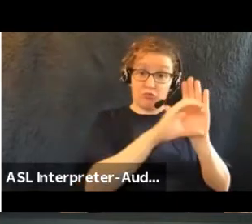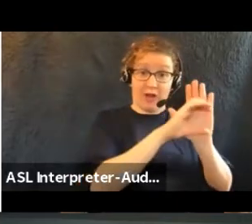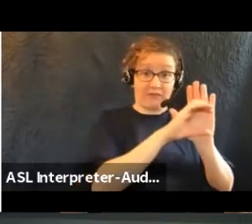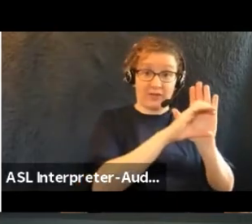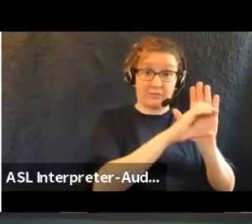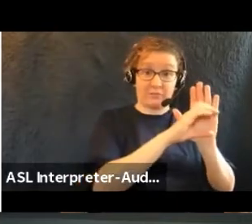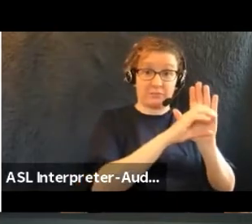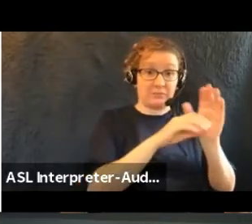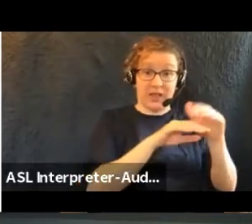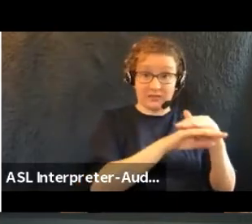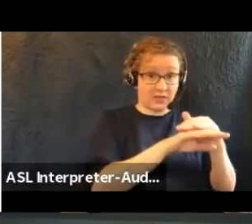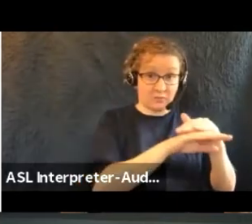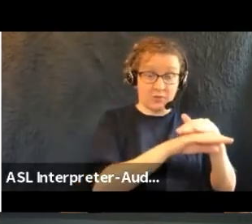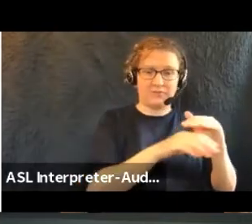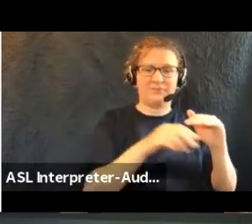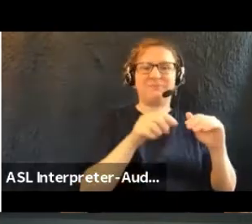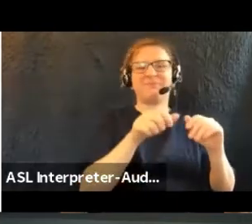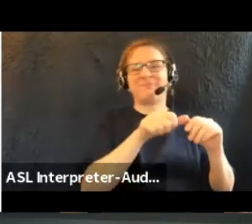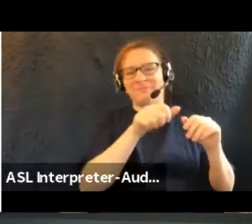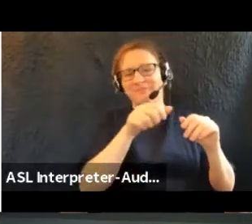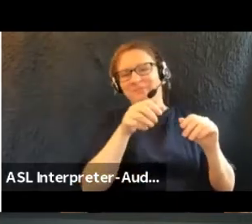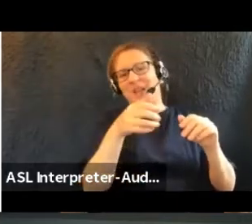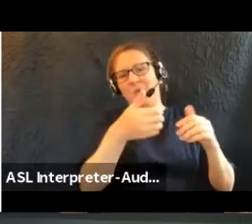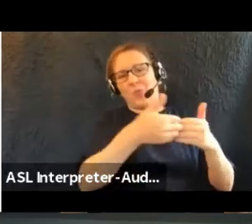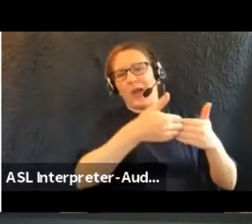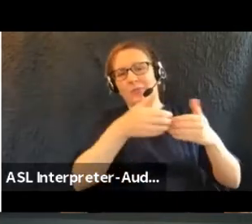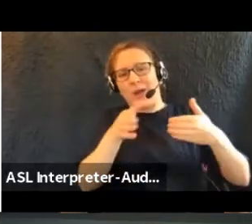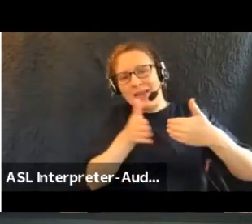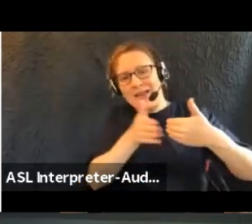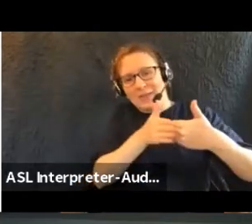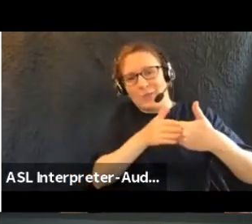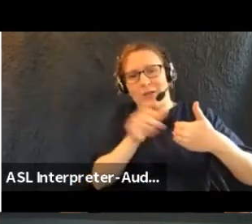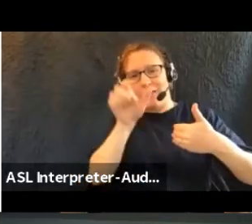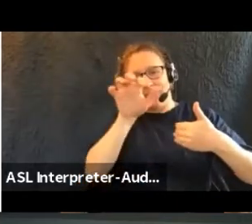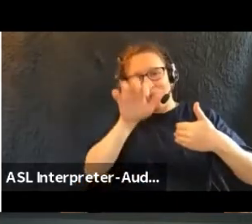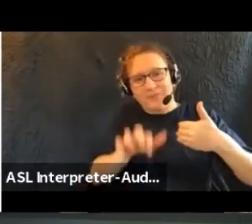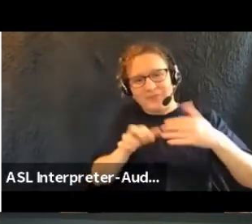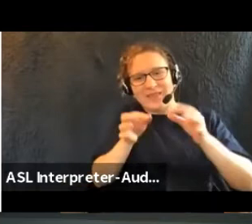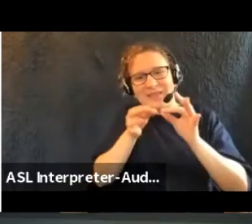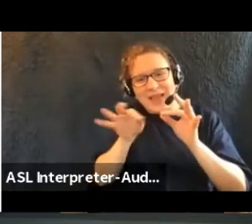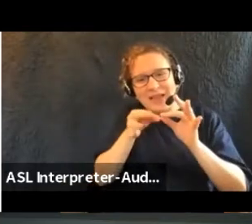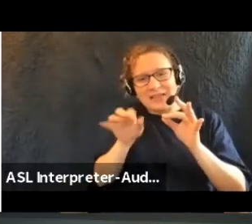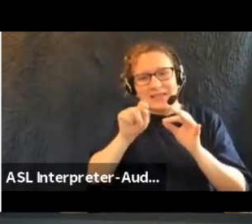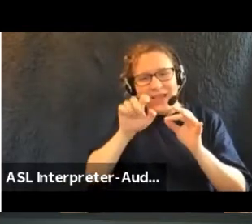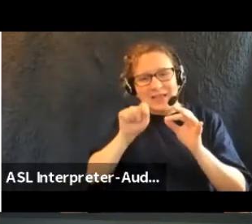for a screen reader to read. I encourage you to think critically about the types of things that are being included